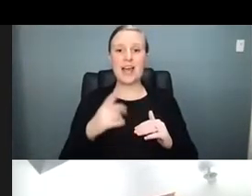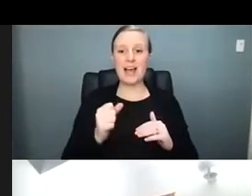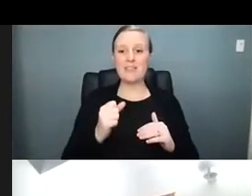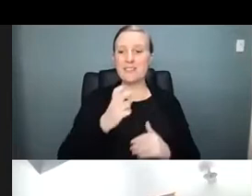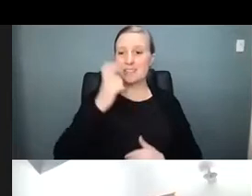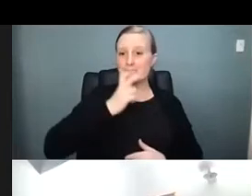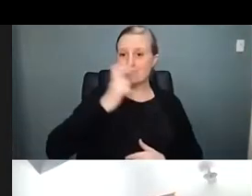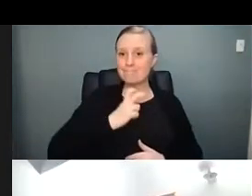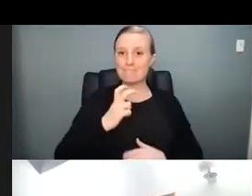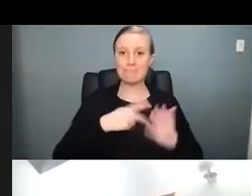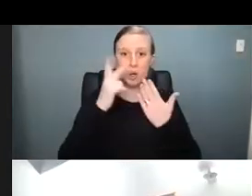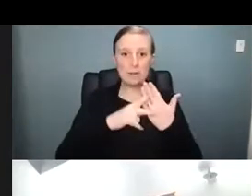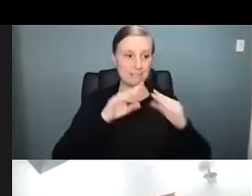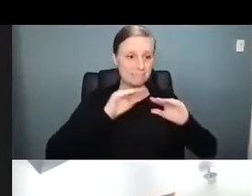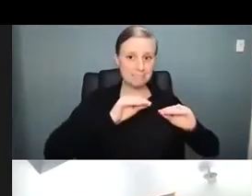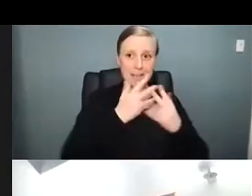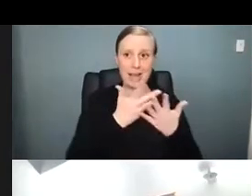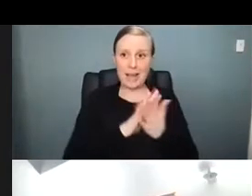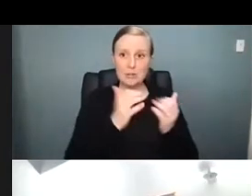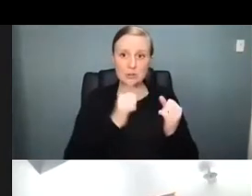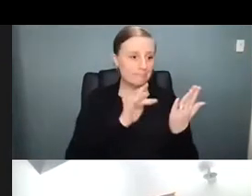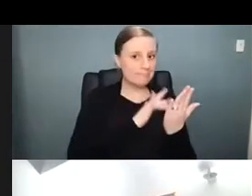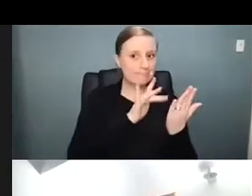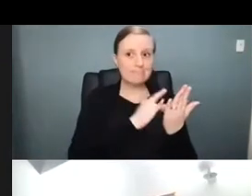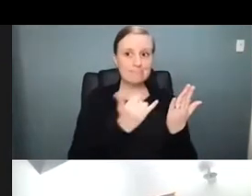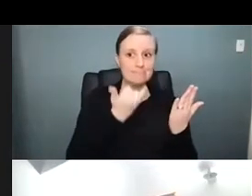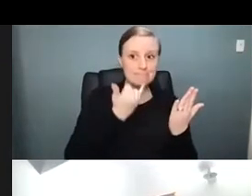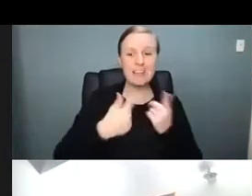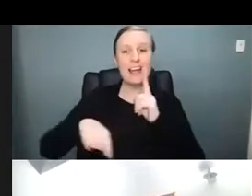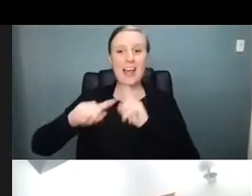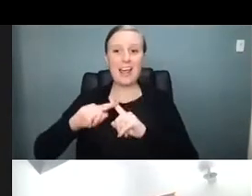We also run a connected students pilot that looked at what is possible when you take affordability